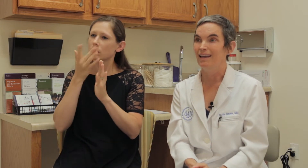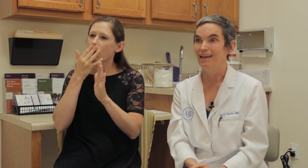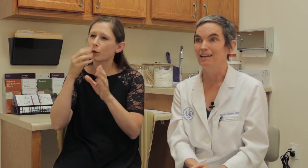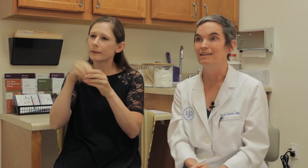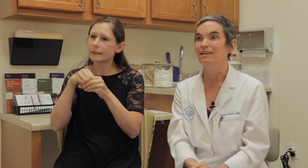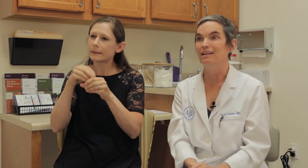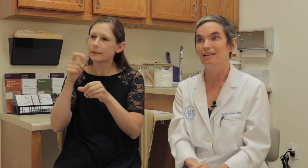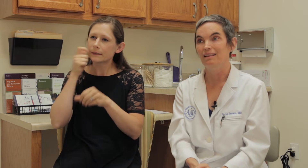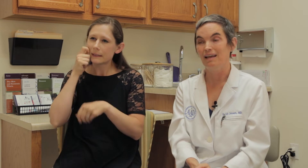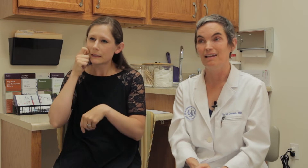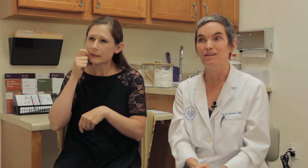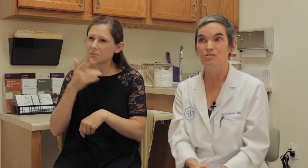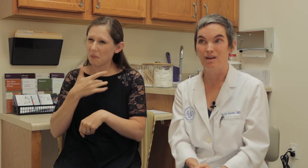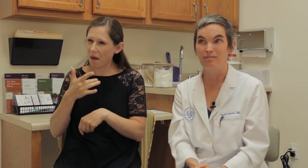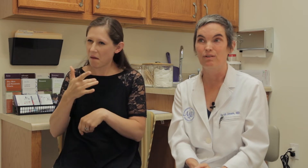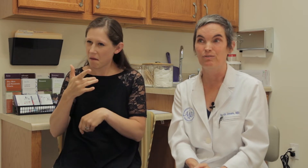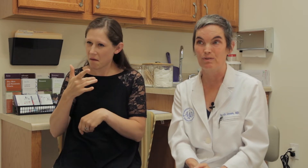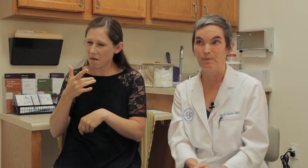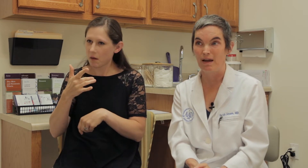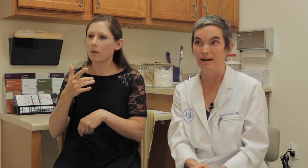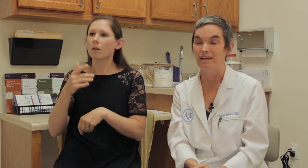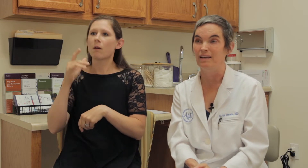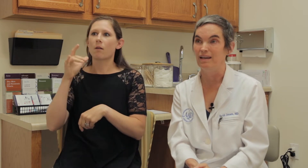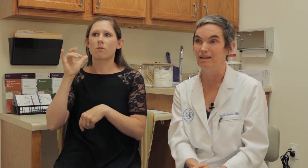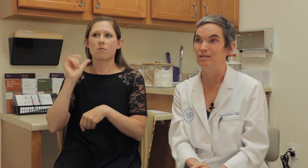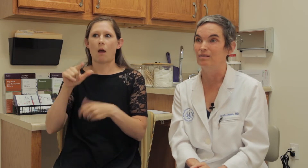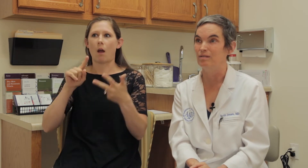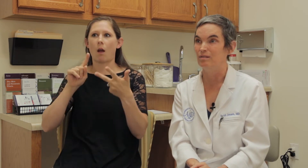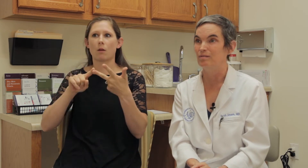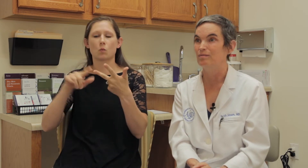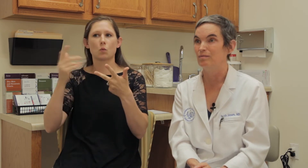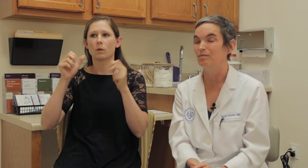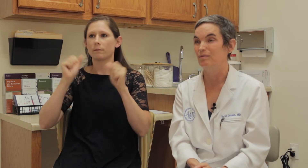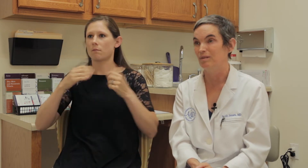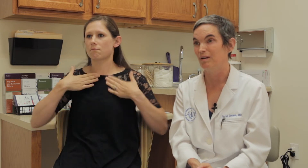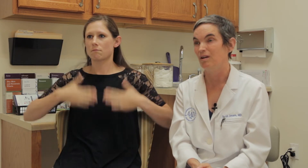and that can travel through the body.